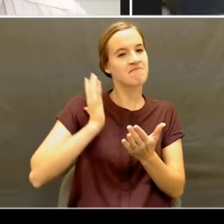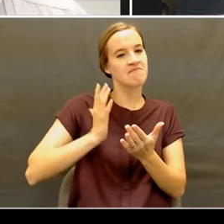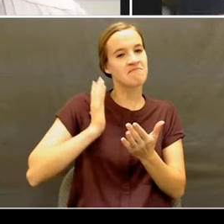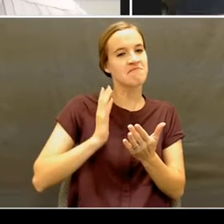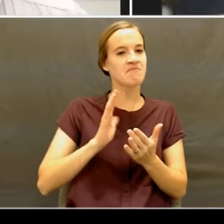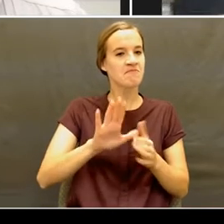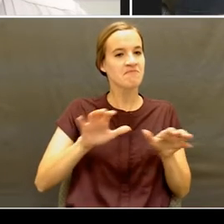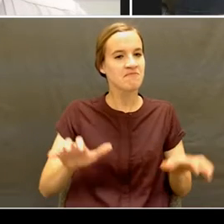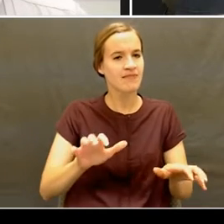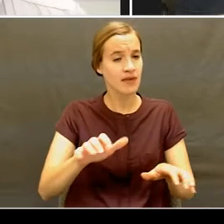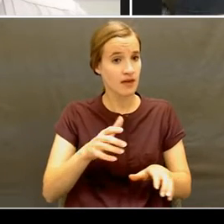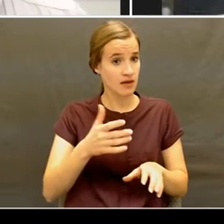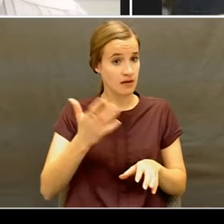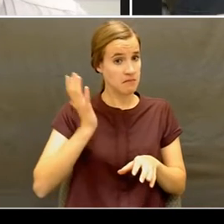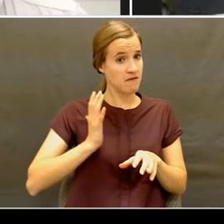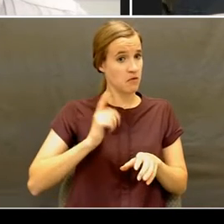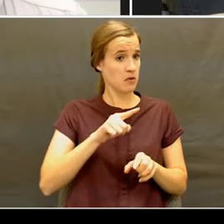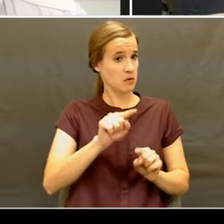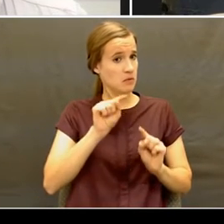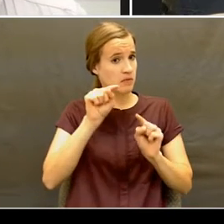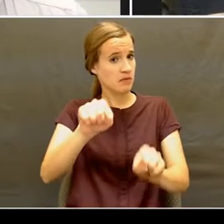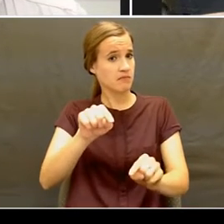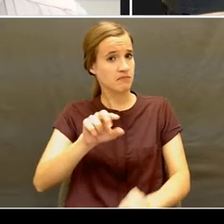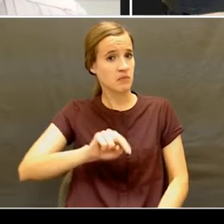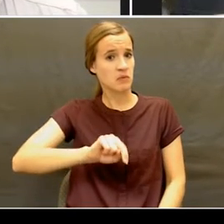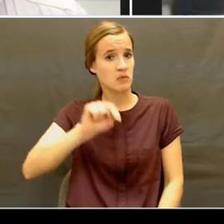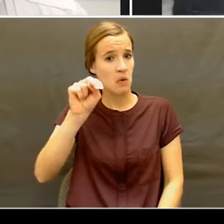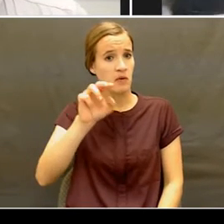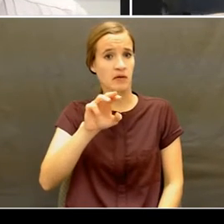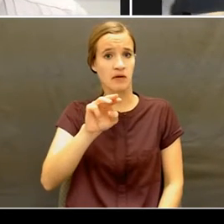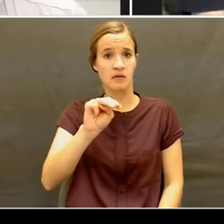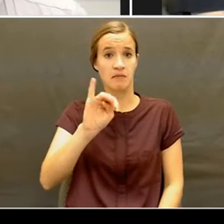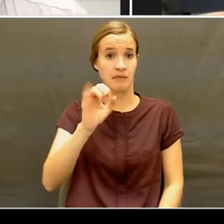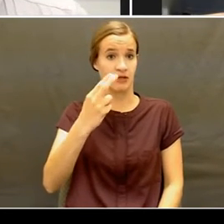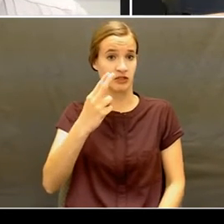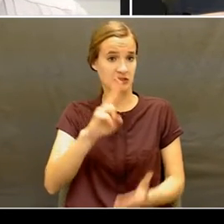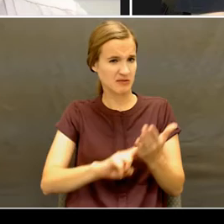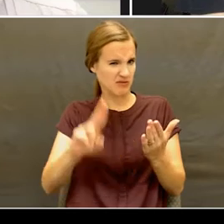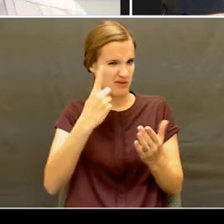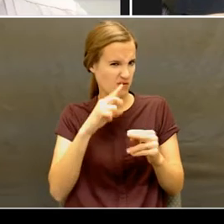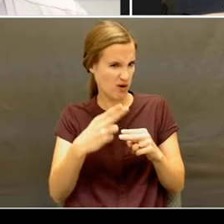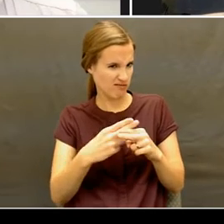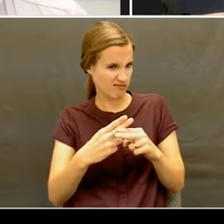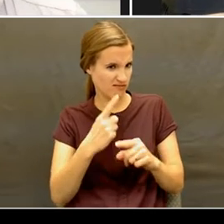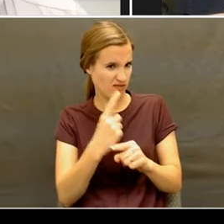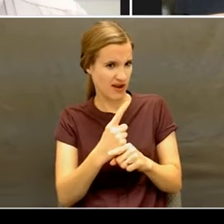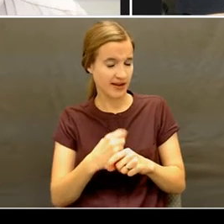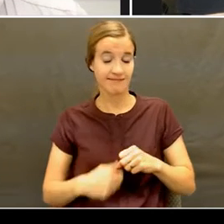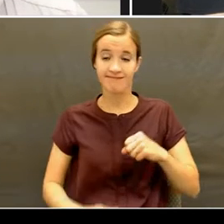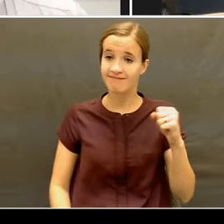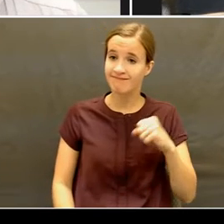say you went to Northern Michigan University for a little bit of time. And, but that didn't last.